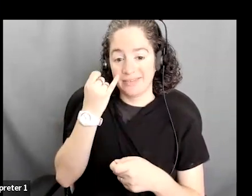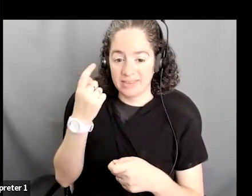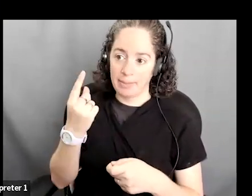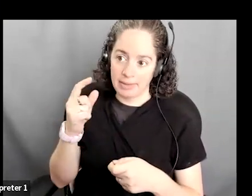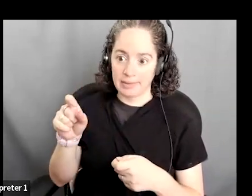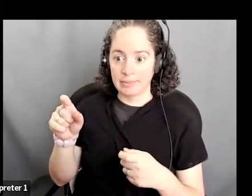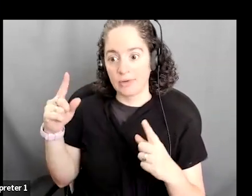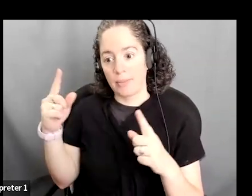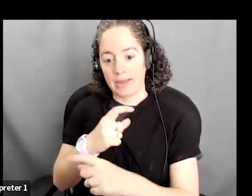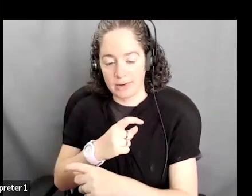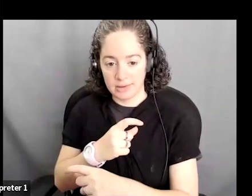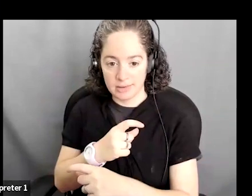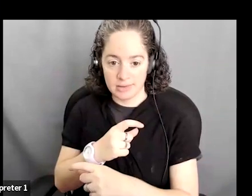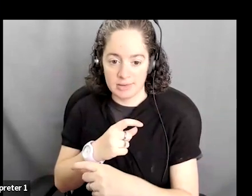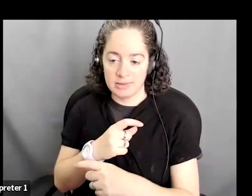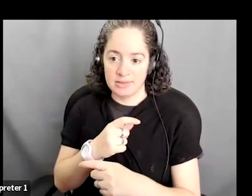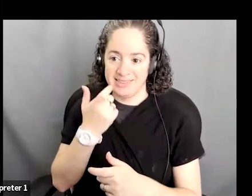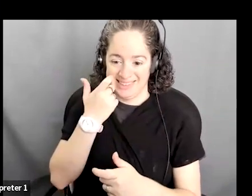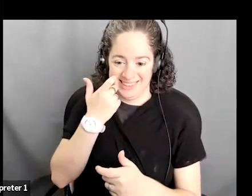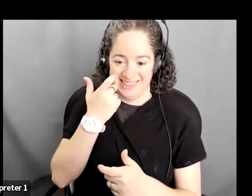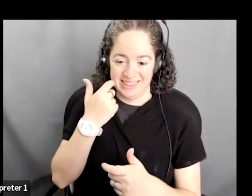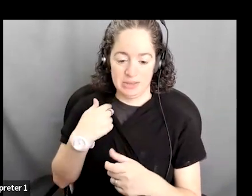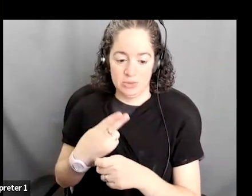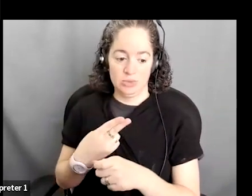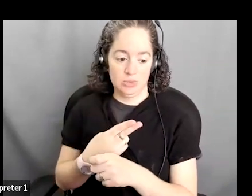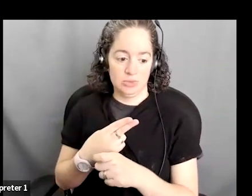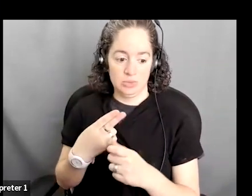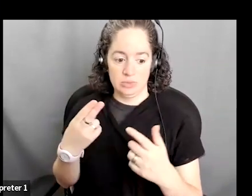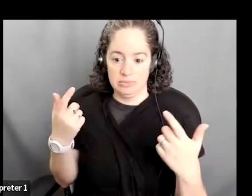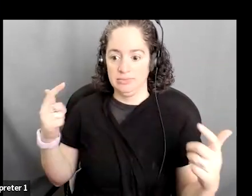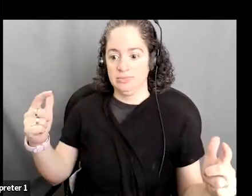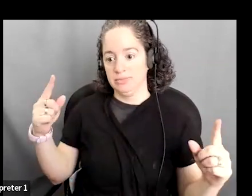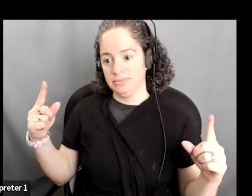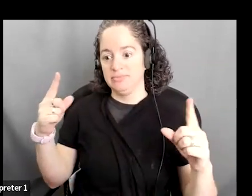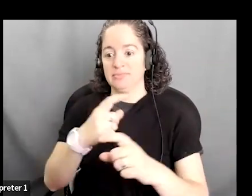I just did a super complex big thing spreadsheet pipe